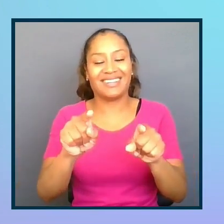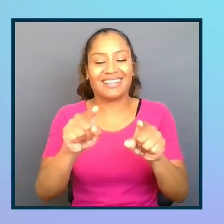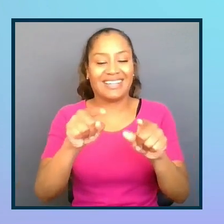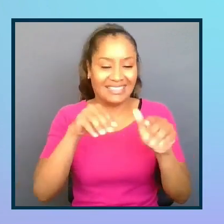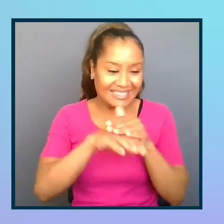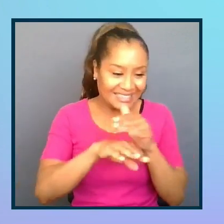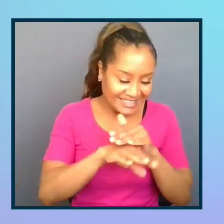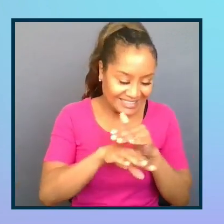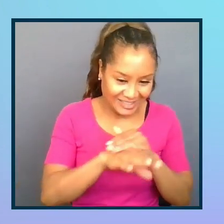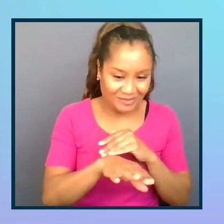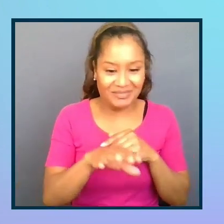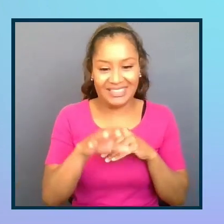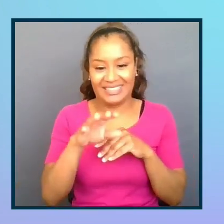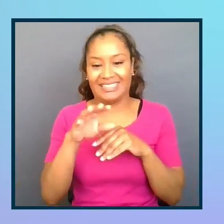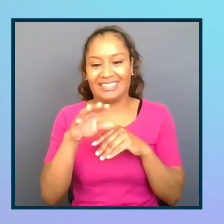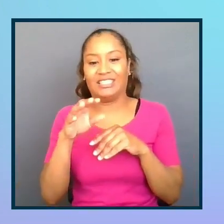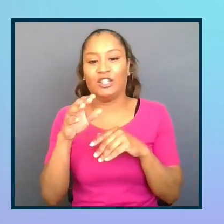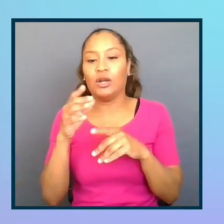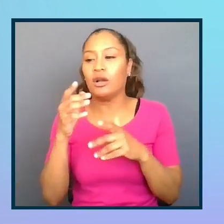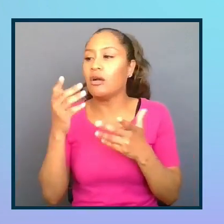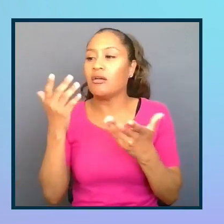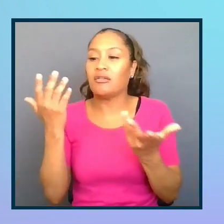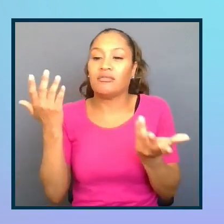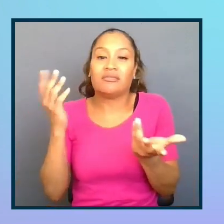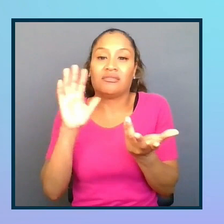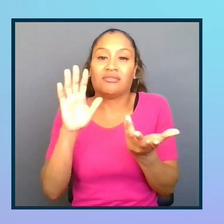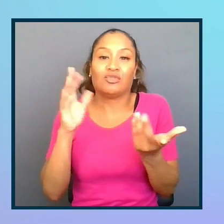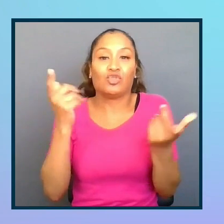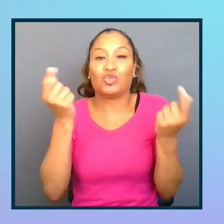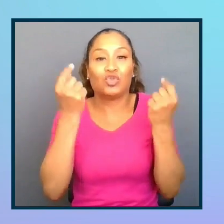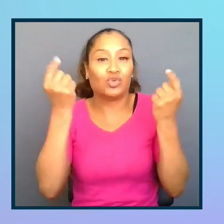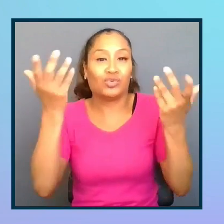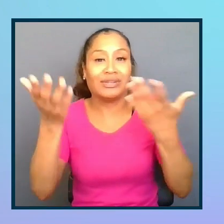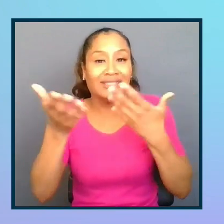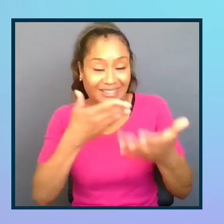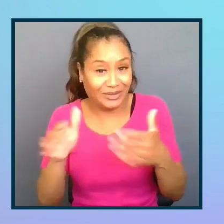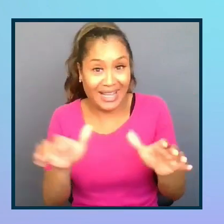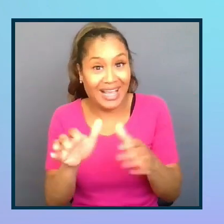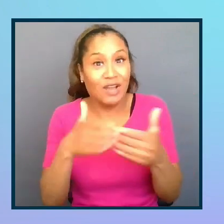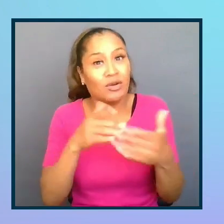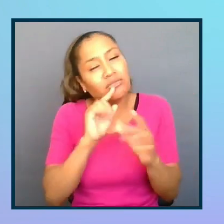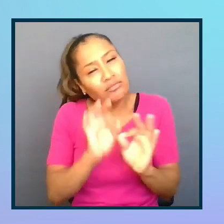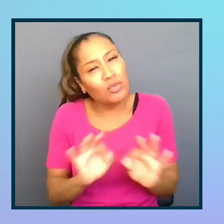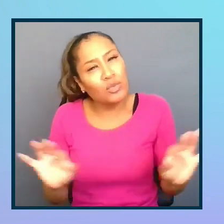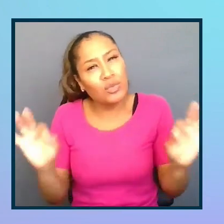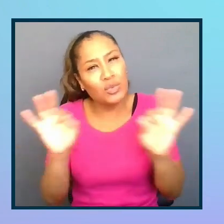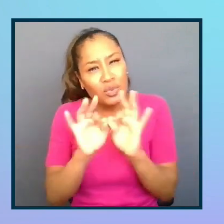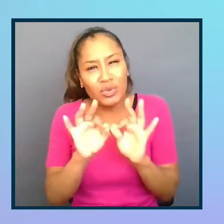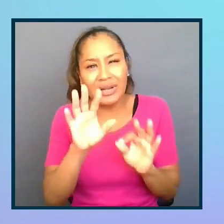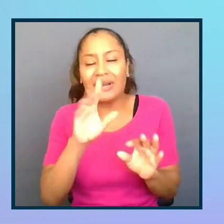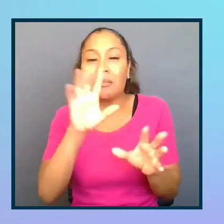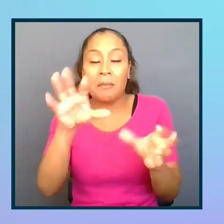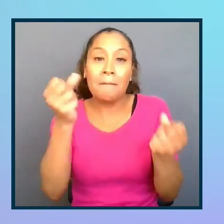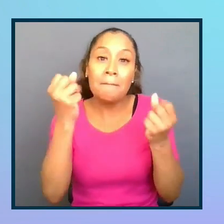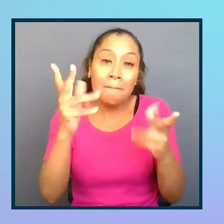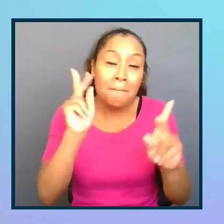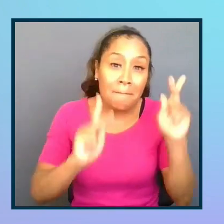and what you might just be doing anywhere is really important and I think a lot of people maybe over the last couple of years,